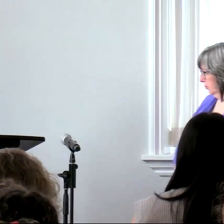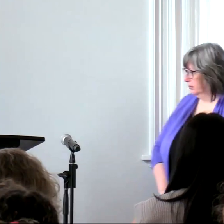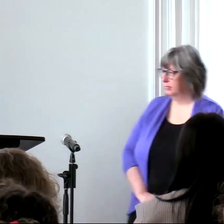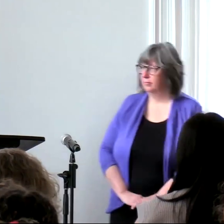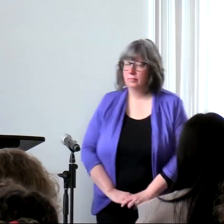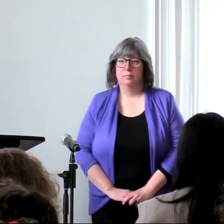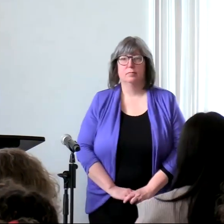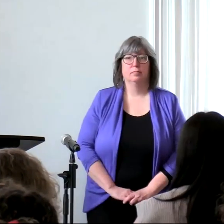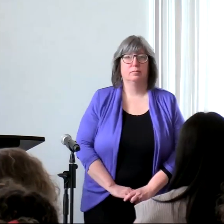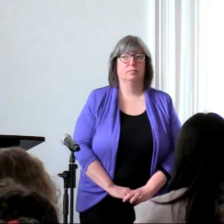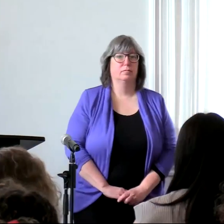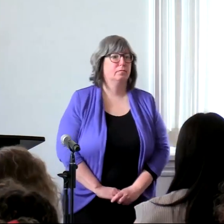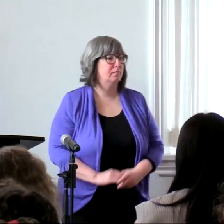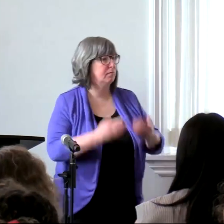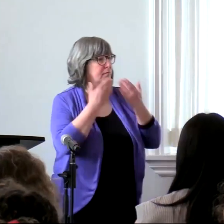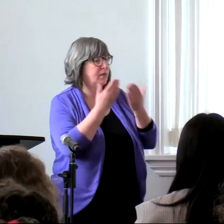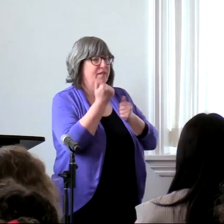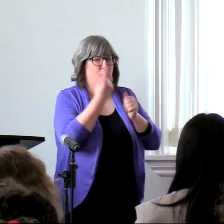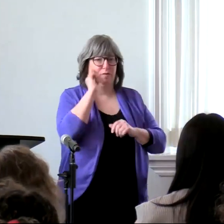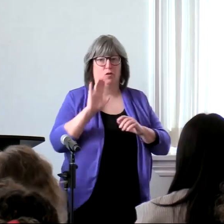Thank you, everyone for your patience.